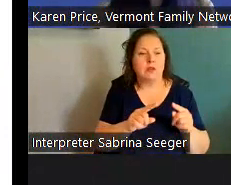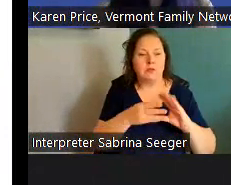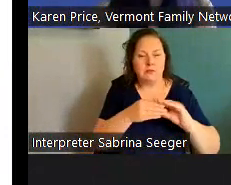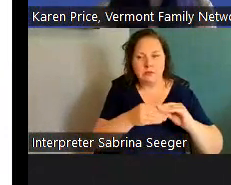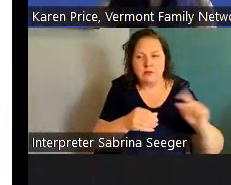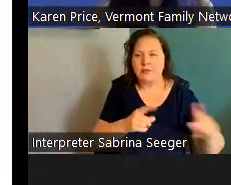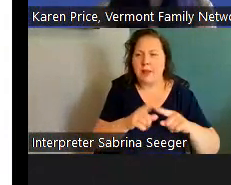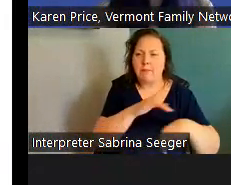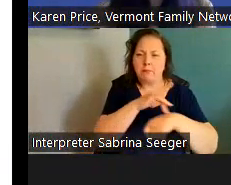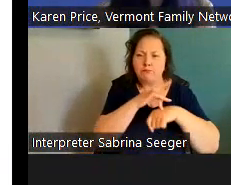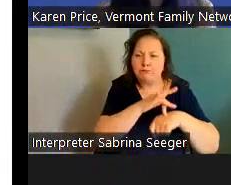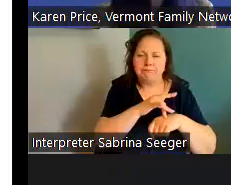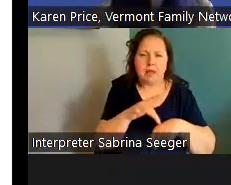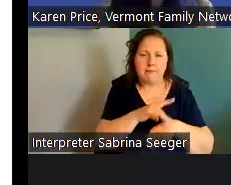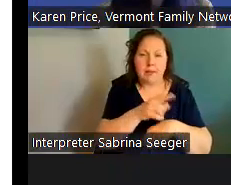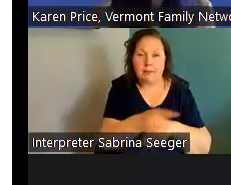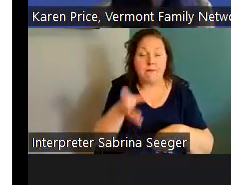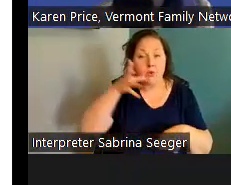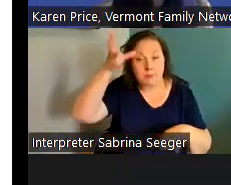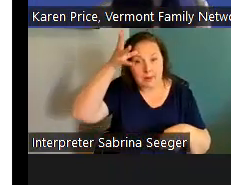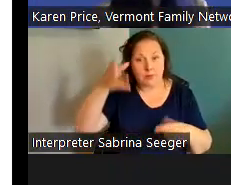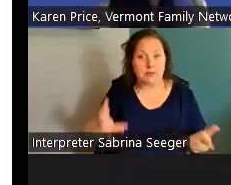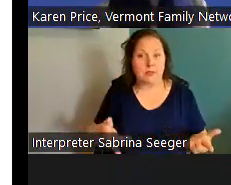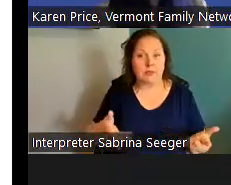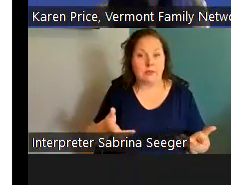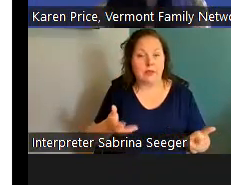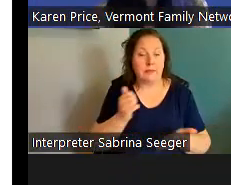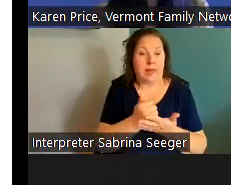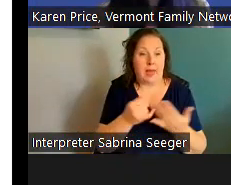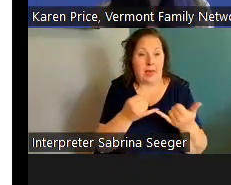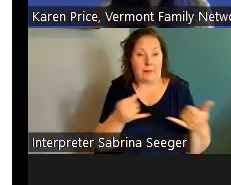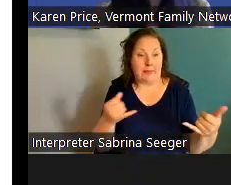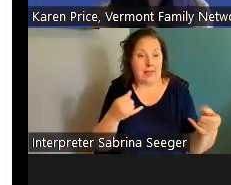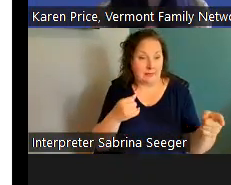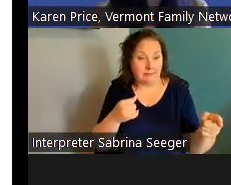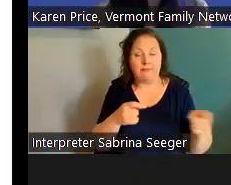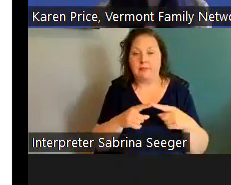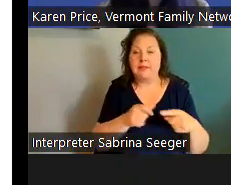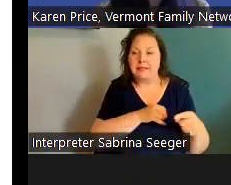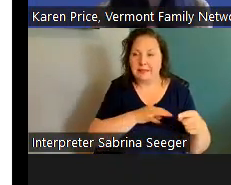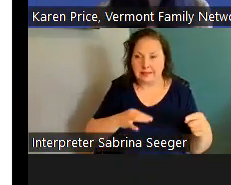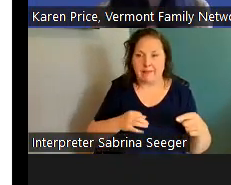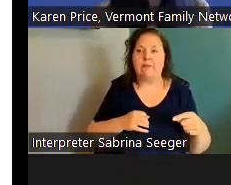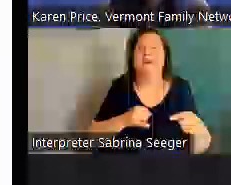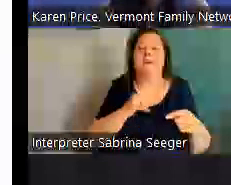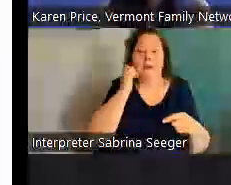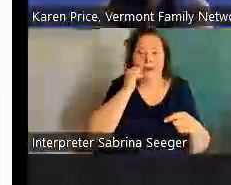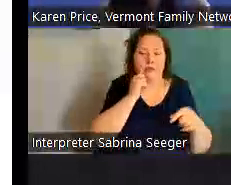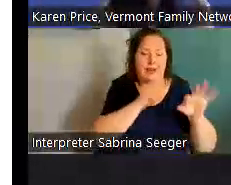resources available to parents. Our Helpline that is staffed on weekdays from 9 am to 4:30